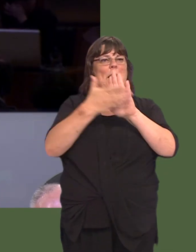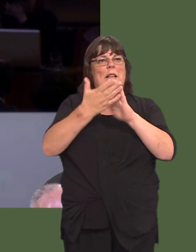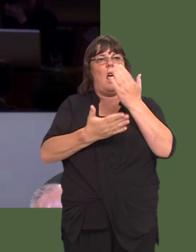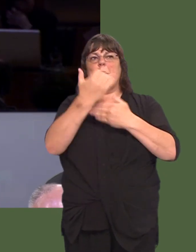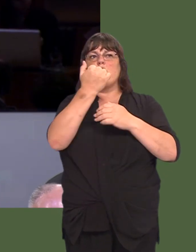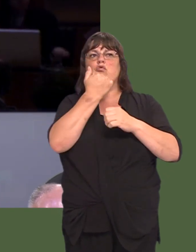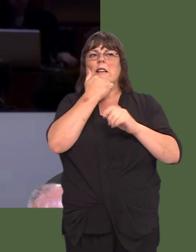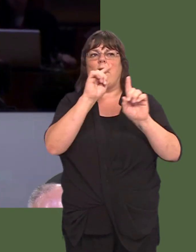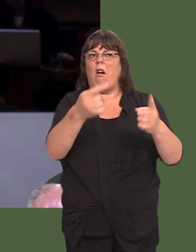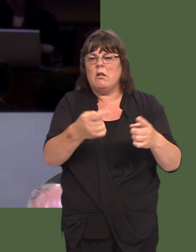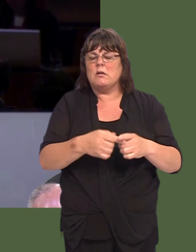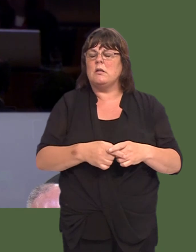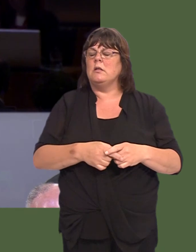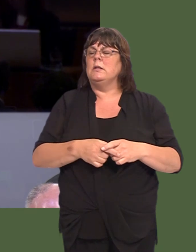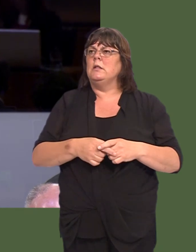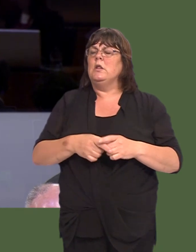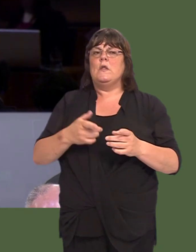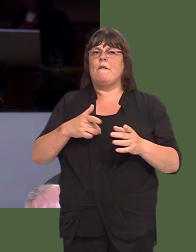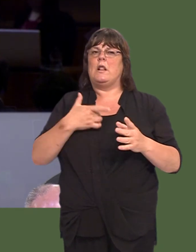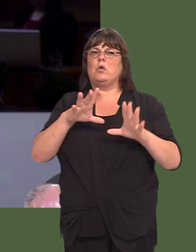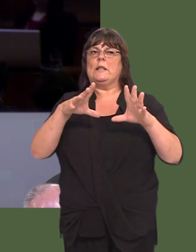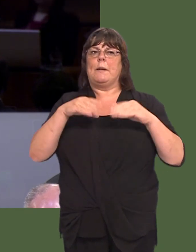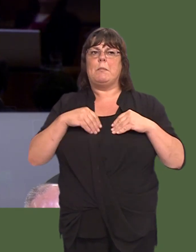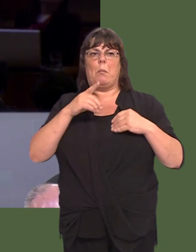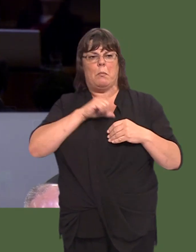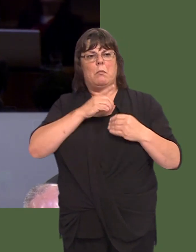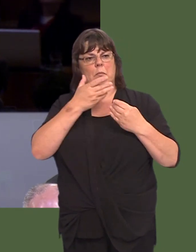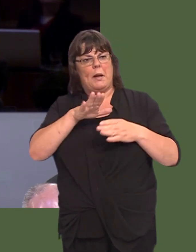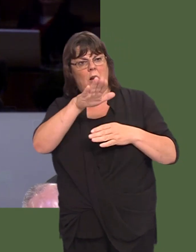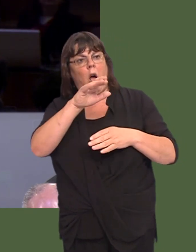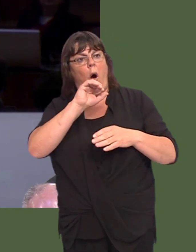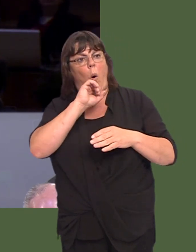So, the situation here, I think, I hope youíll agree, is unacceptable: one minute heís told